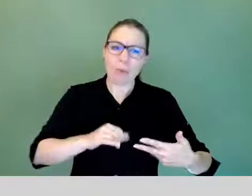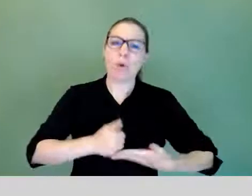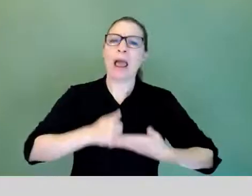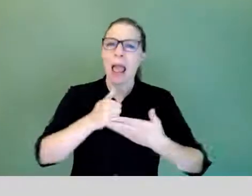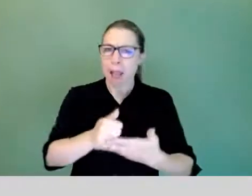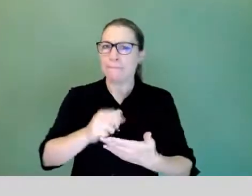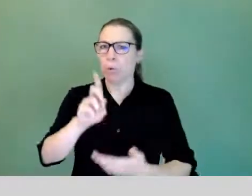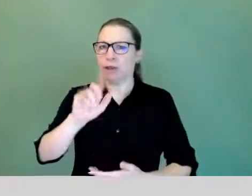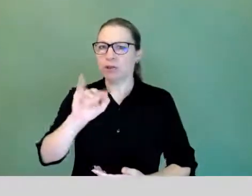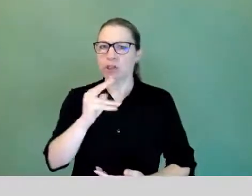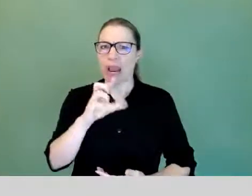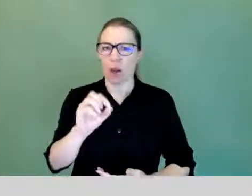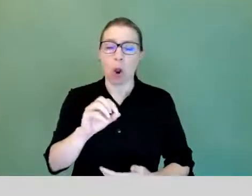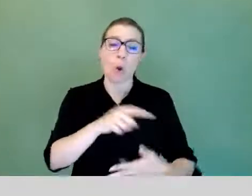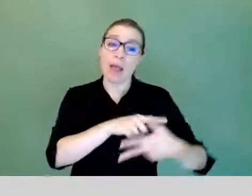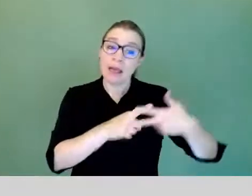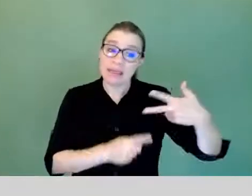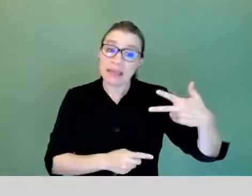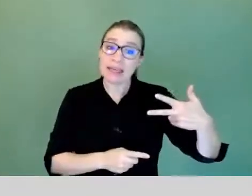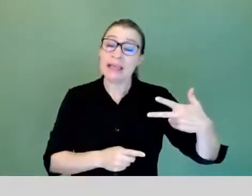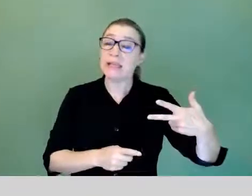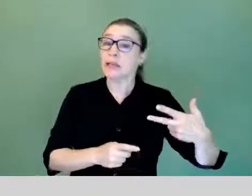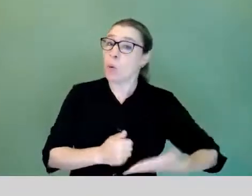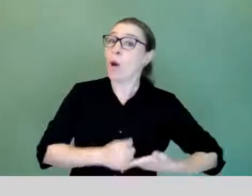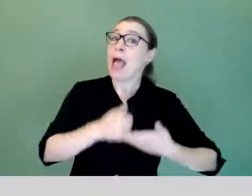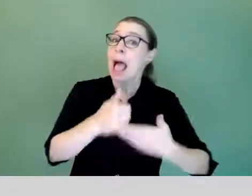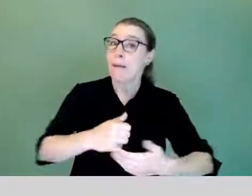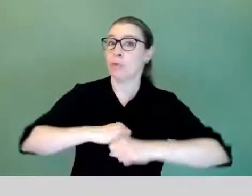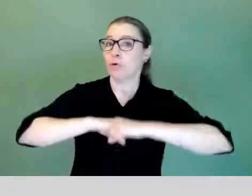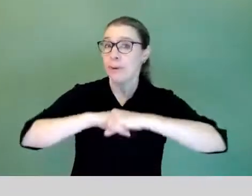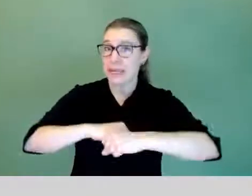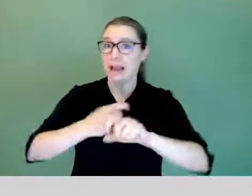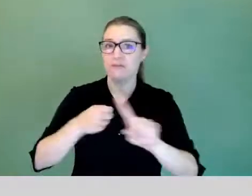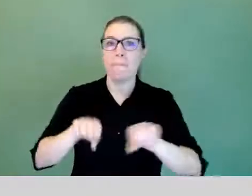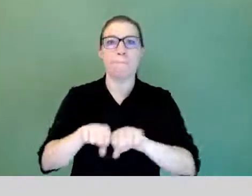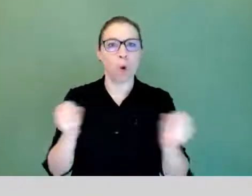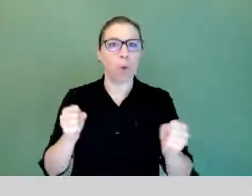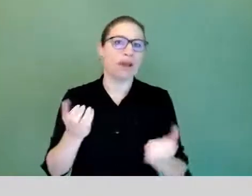So these models really help you to protect from broken authentication.